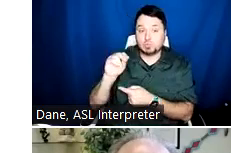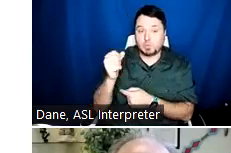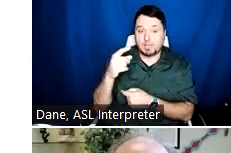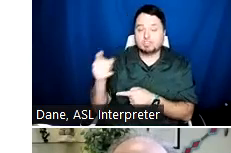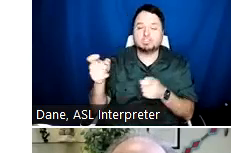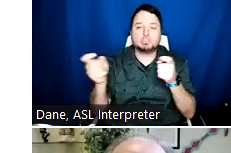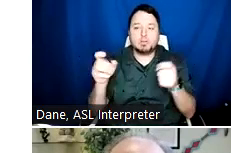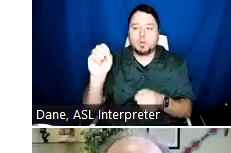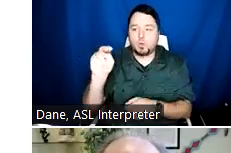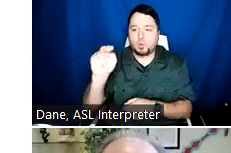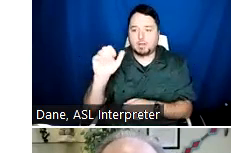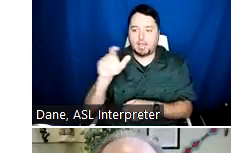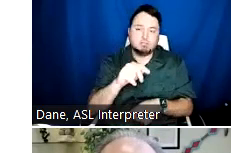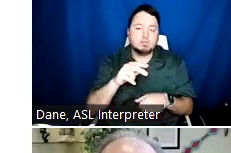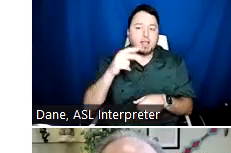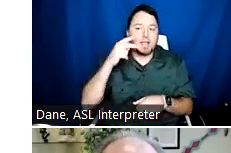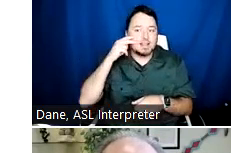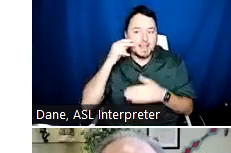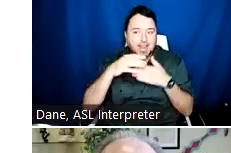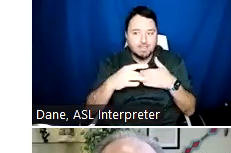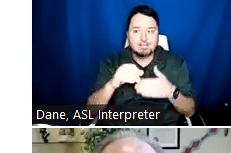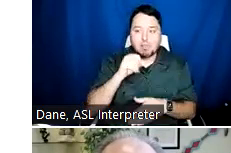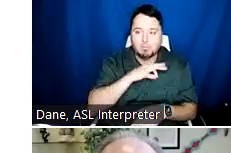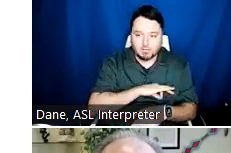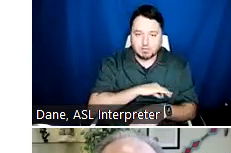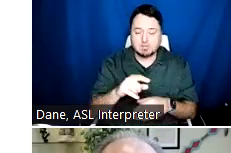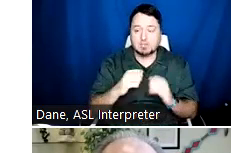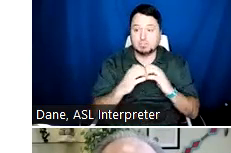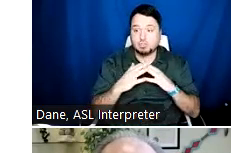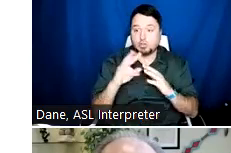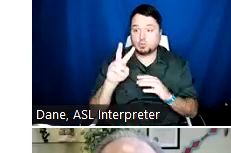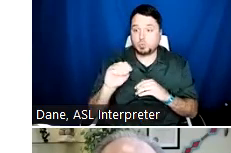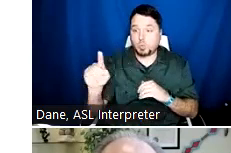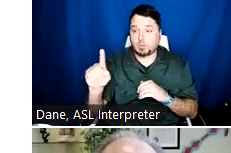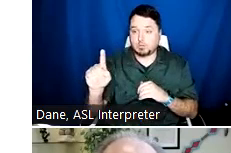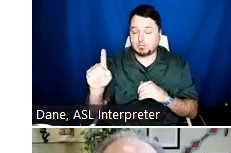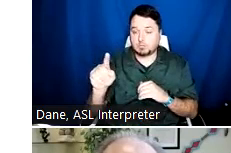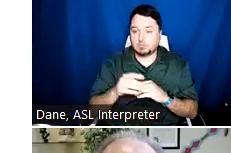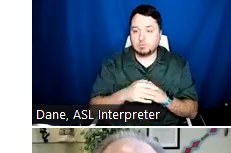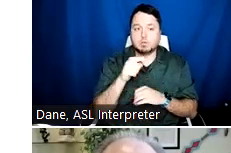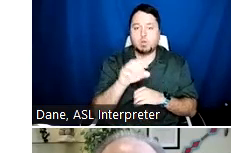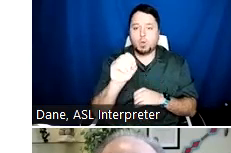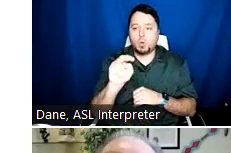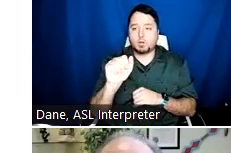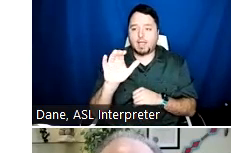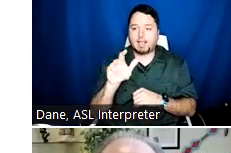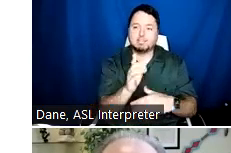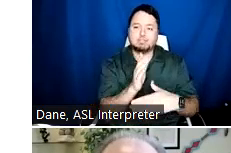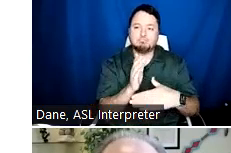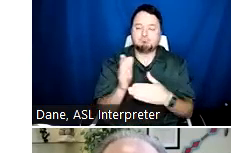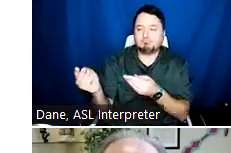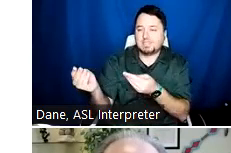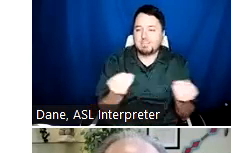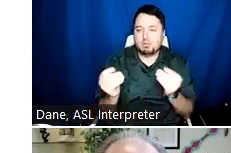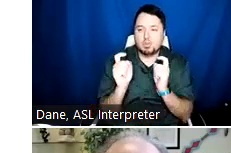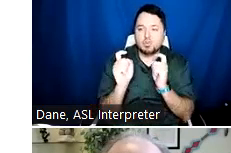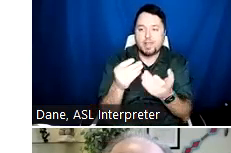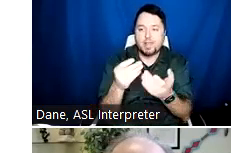Native-led nonprofit. Started in 2001, ONAC is an intermediary grant funder, as well as provides